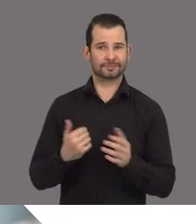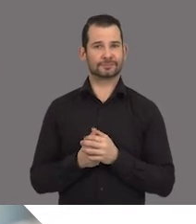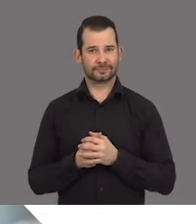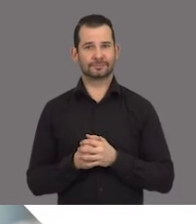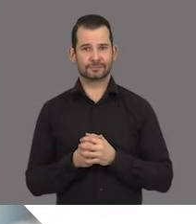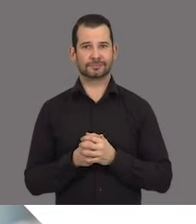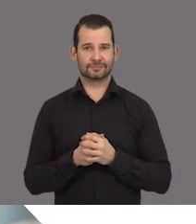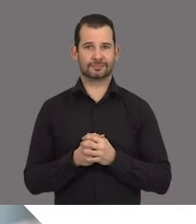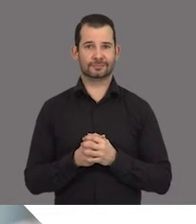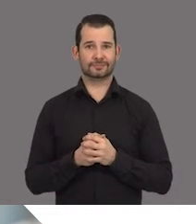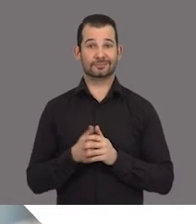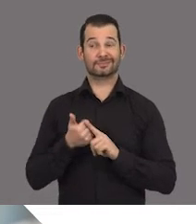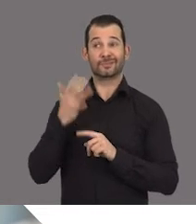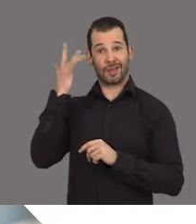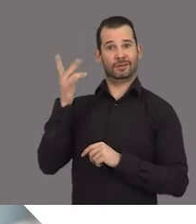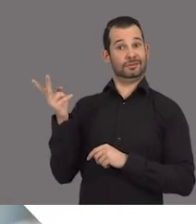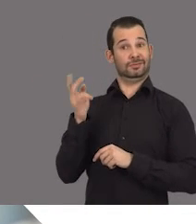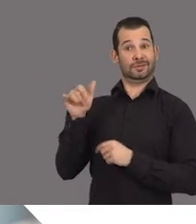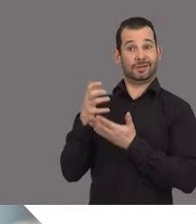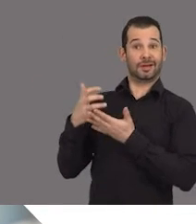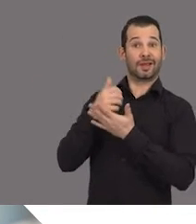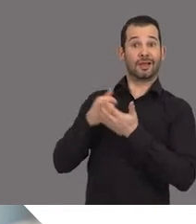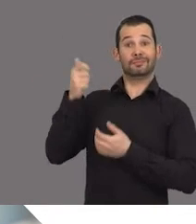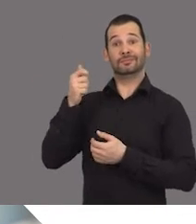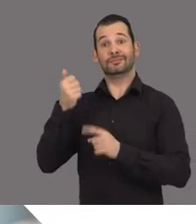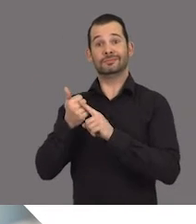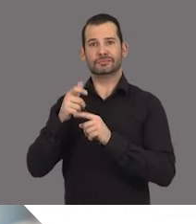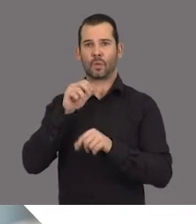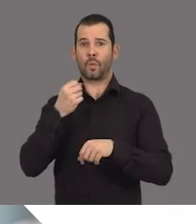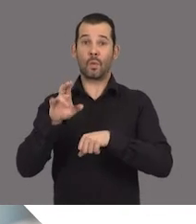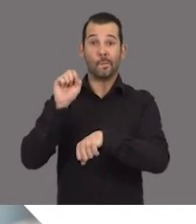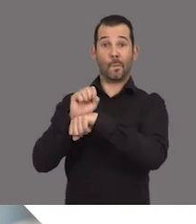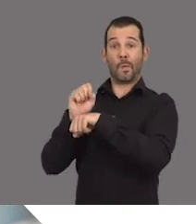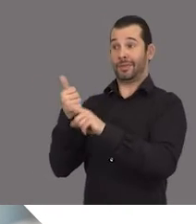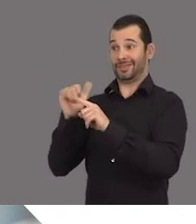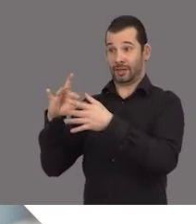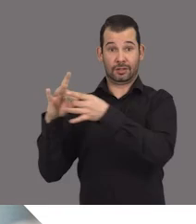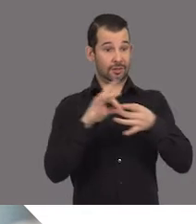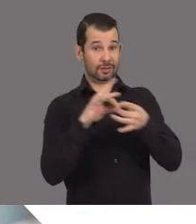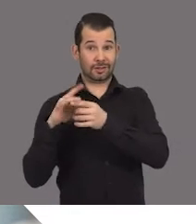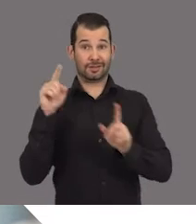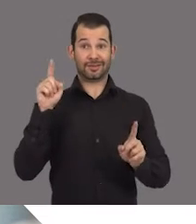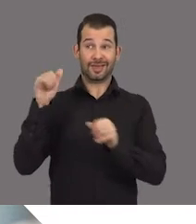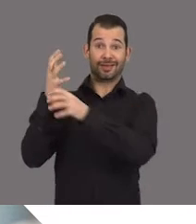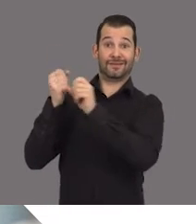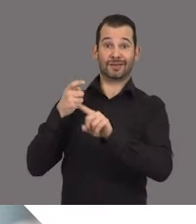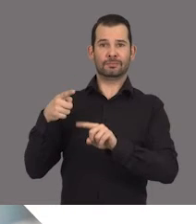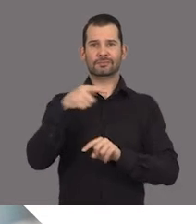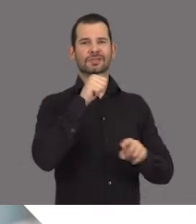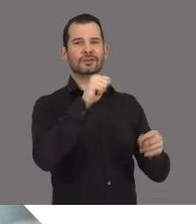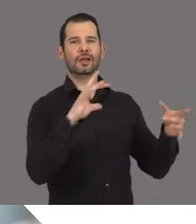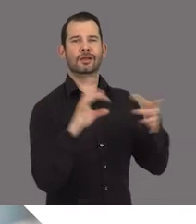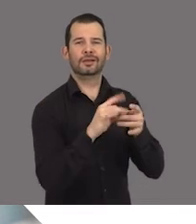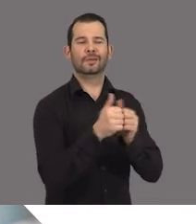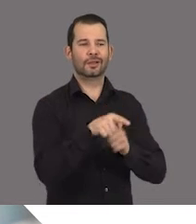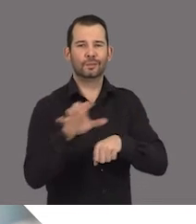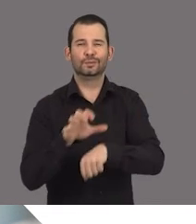These incomes or the employment it was originally connected to are not connected to a reserve in Canada.